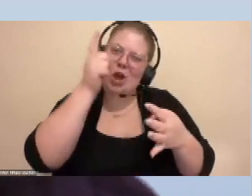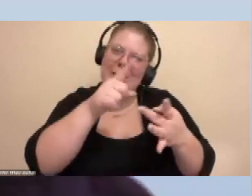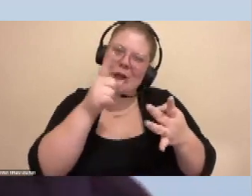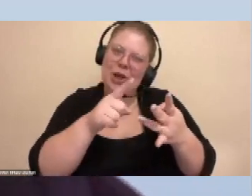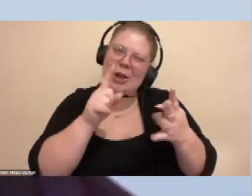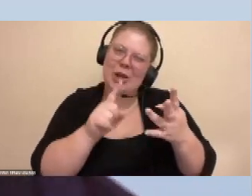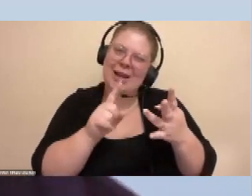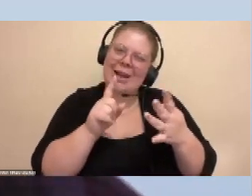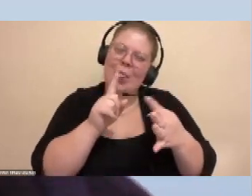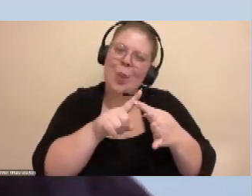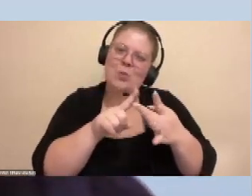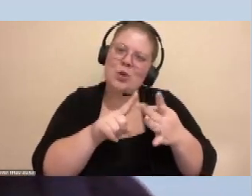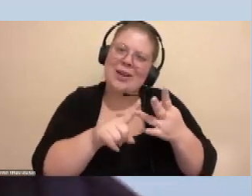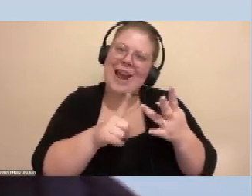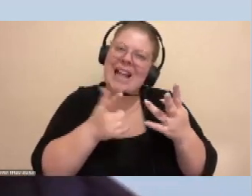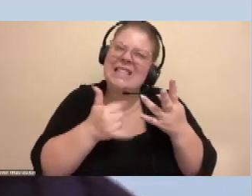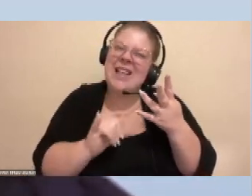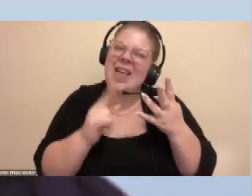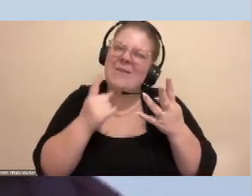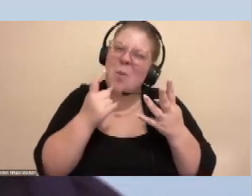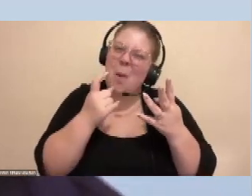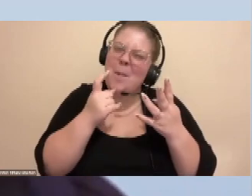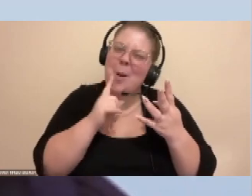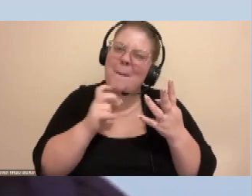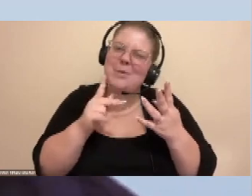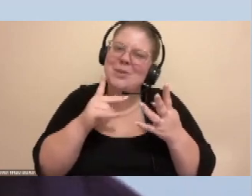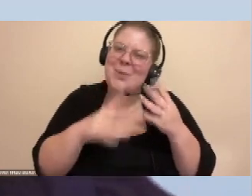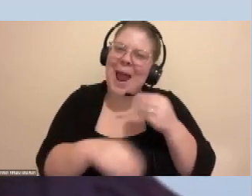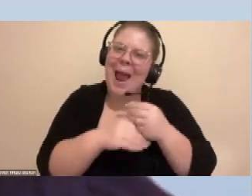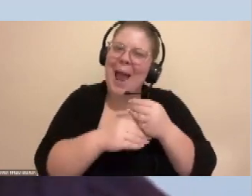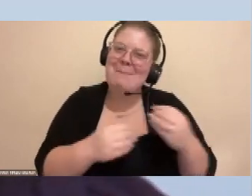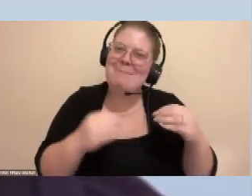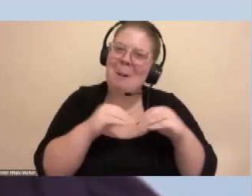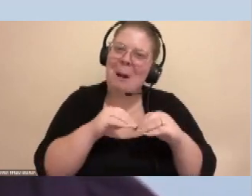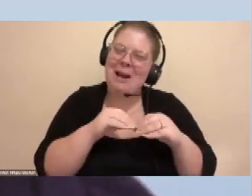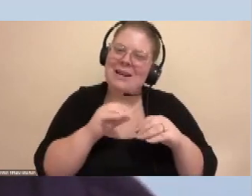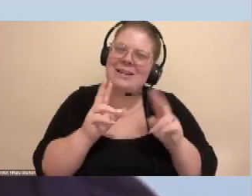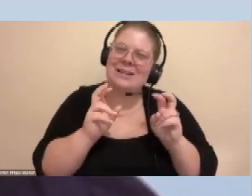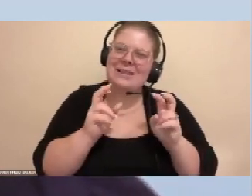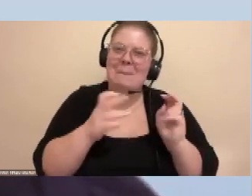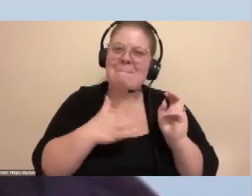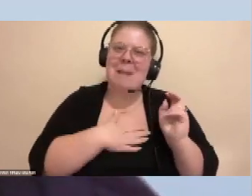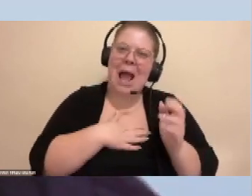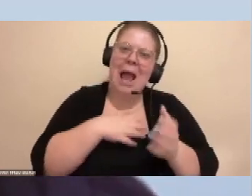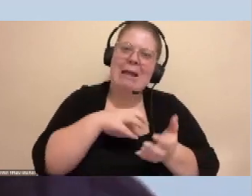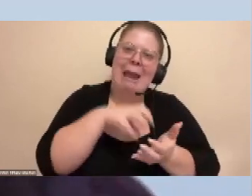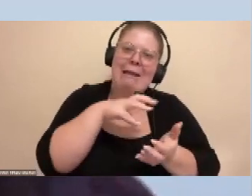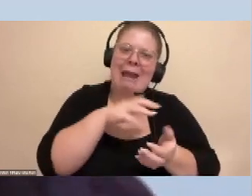and still have a piece of cake left. But yes, I think everything that Amy